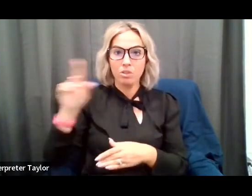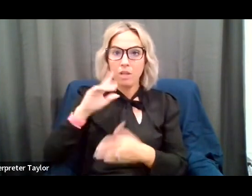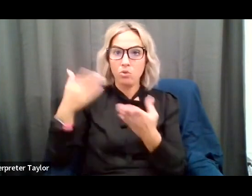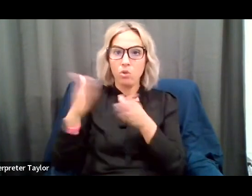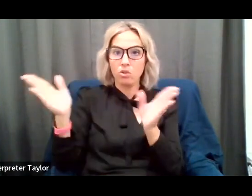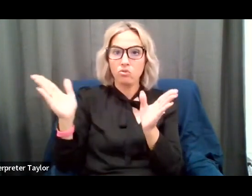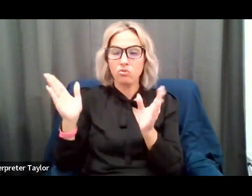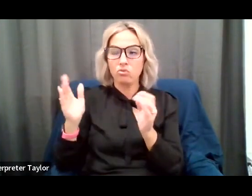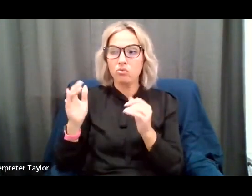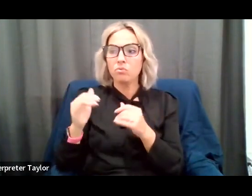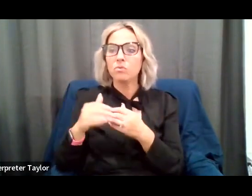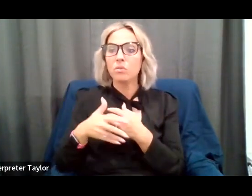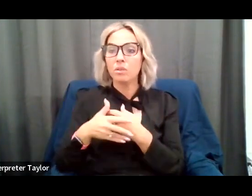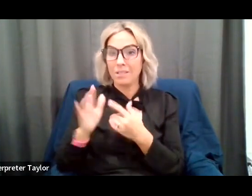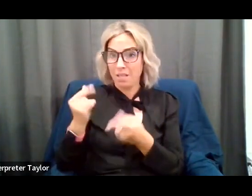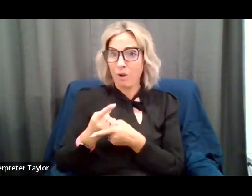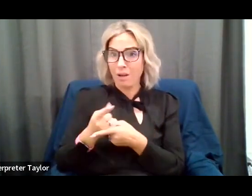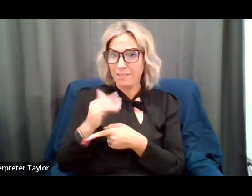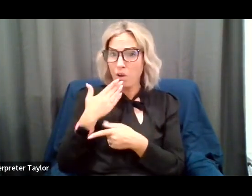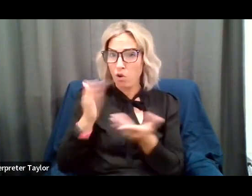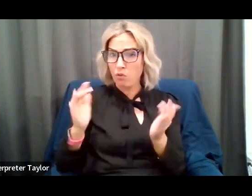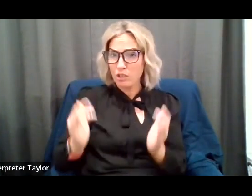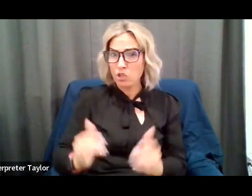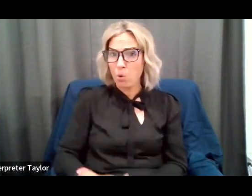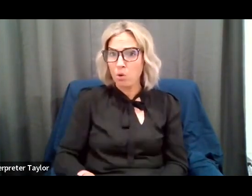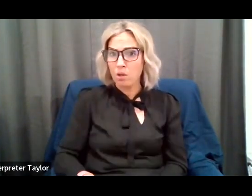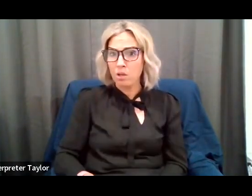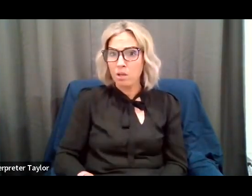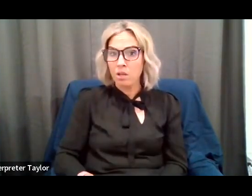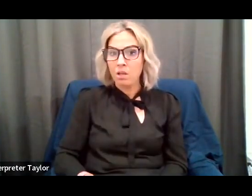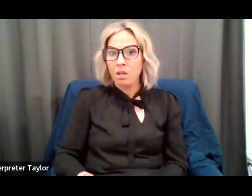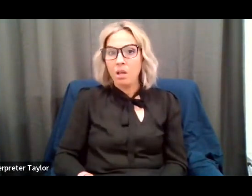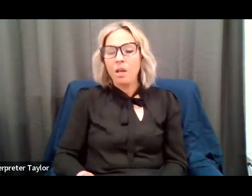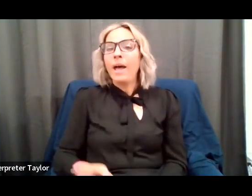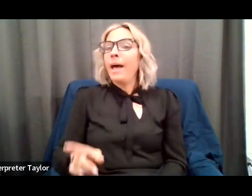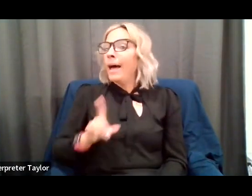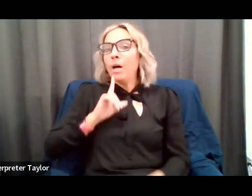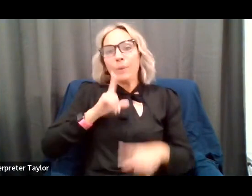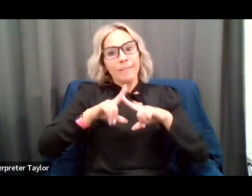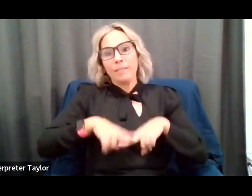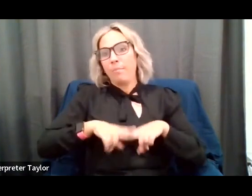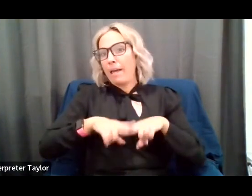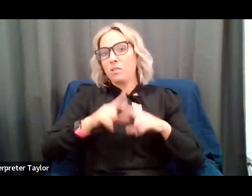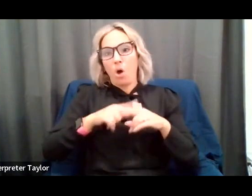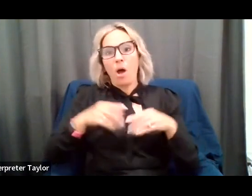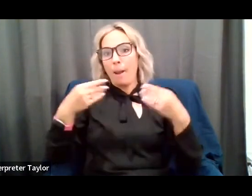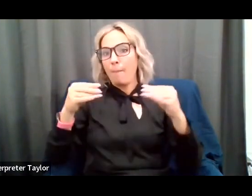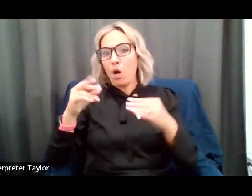Is that correct? Is that a good ratio? It-it really depends on market rates at the time.